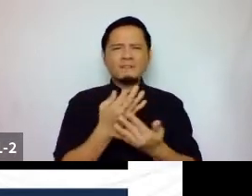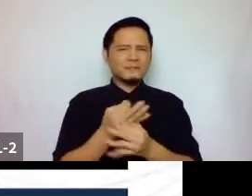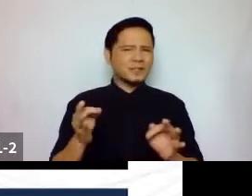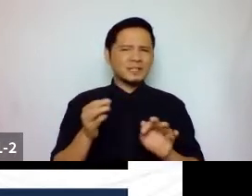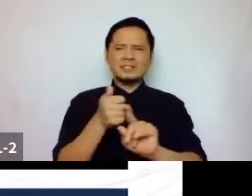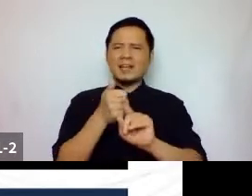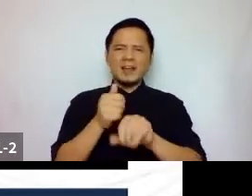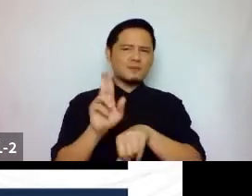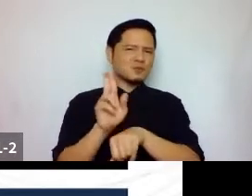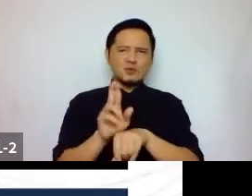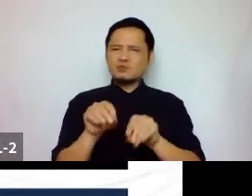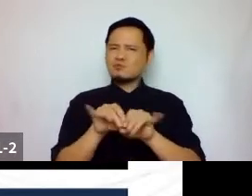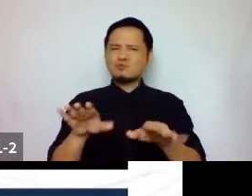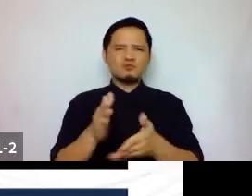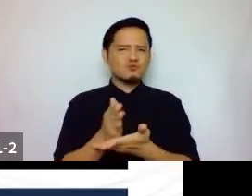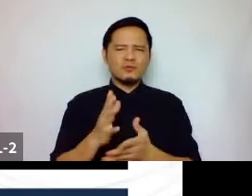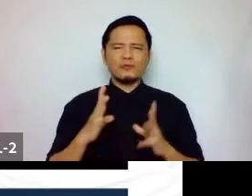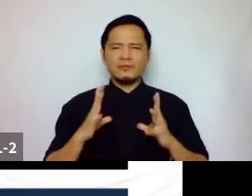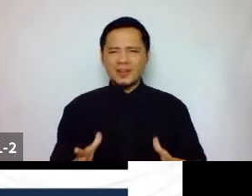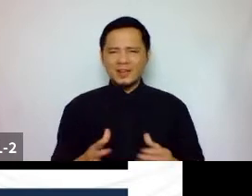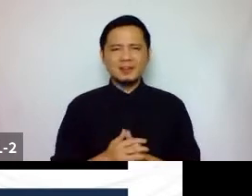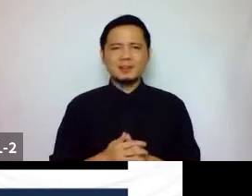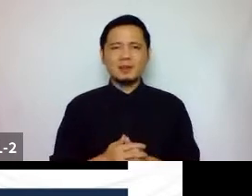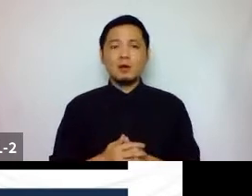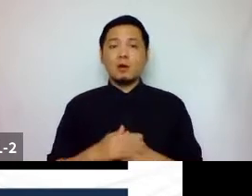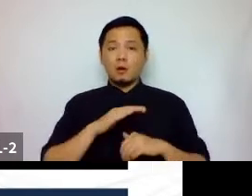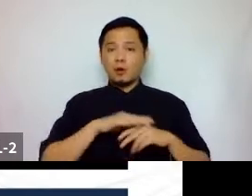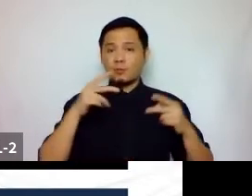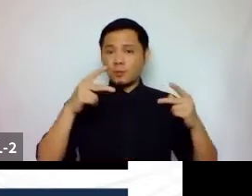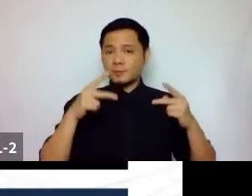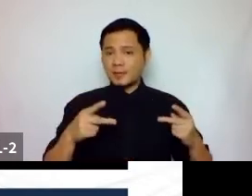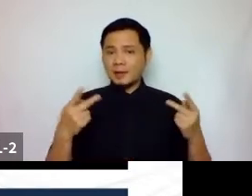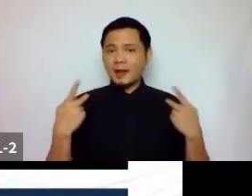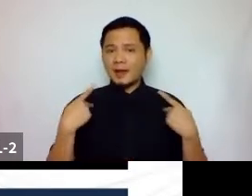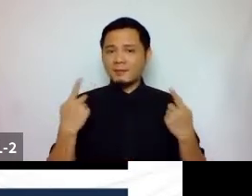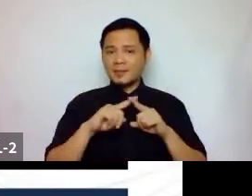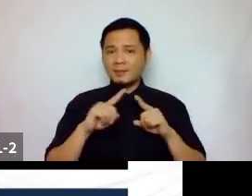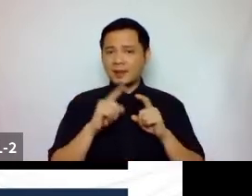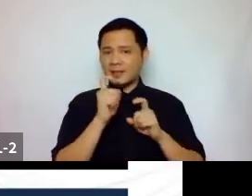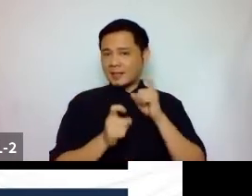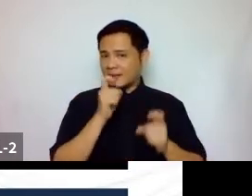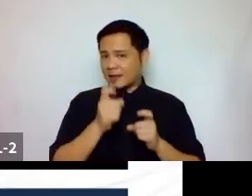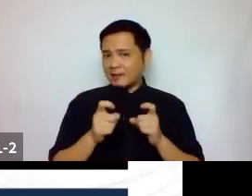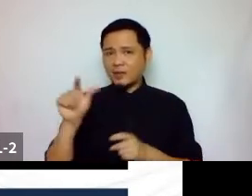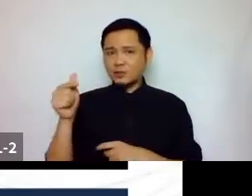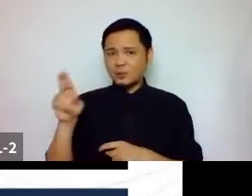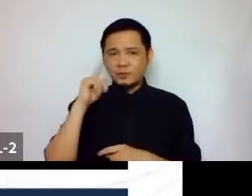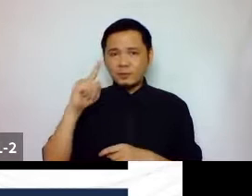We are also making on-site materials that the LGUs distribute at vaccination areas.